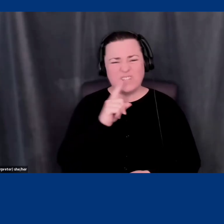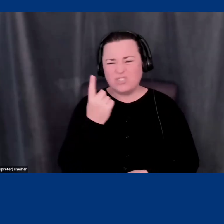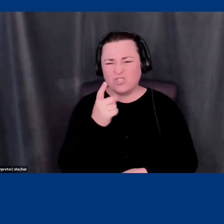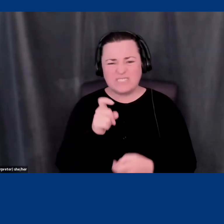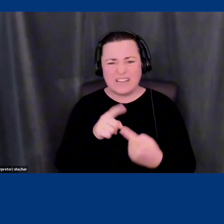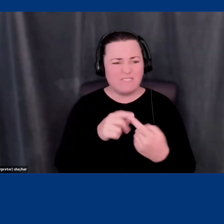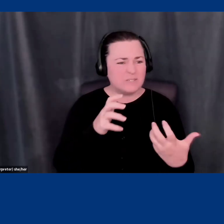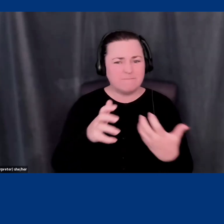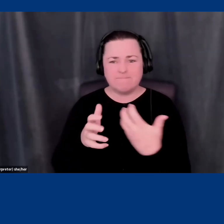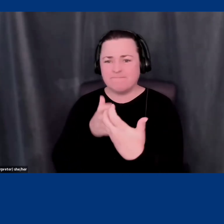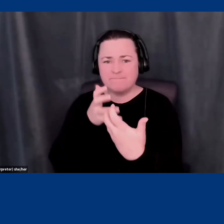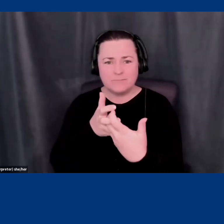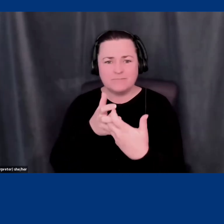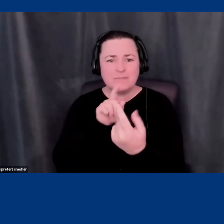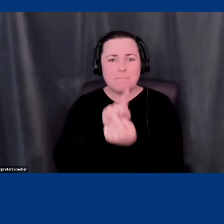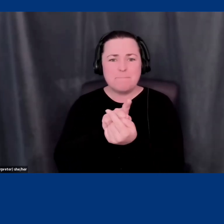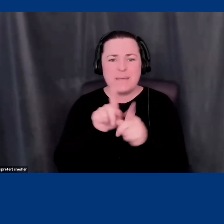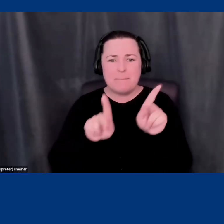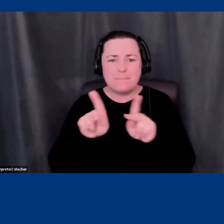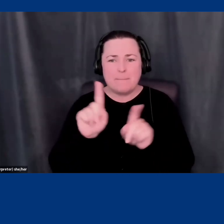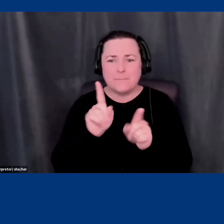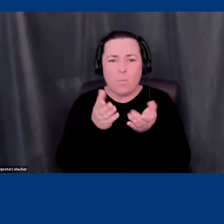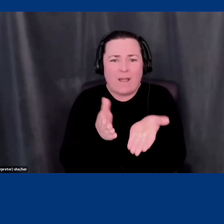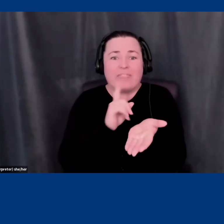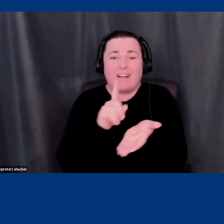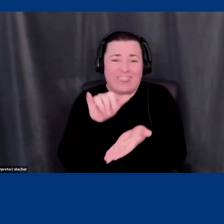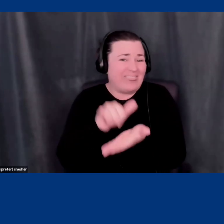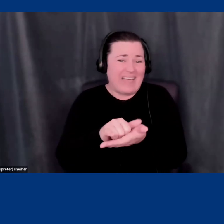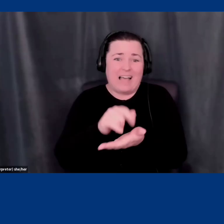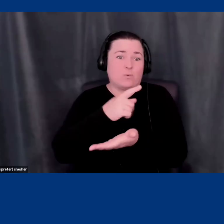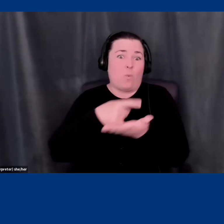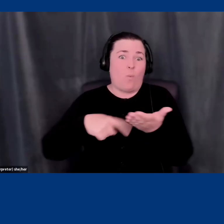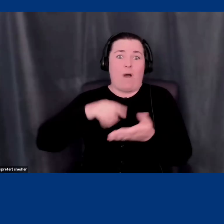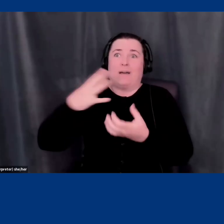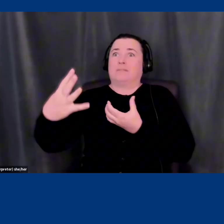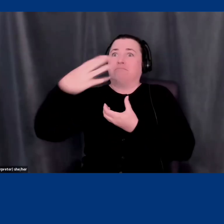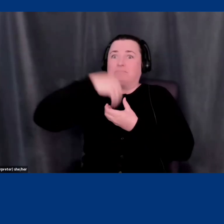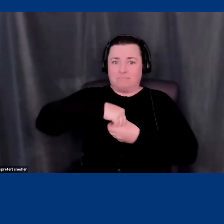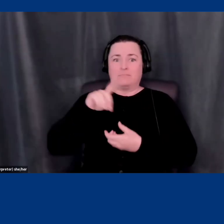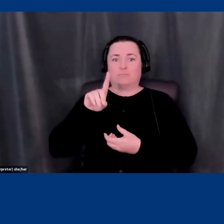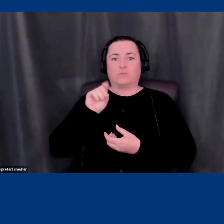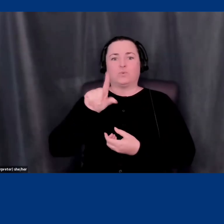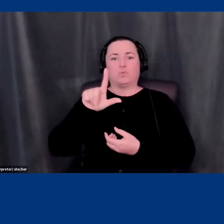think it's like the basic tenets of doula care, the basic tenets of social work is like, who is this person